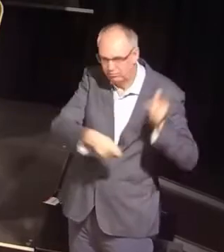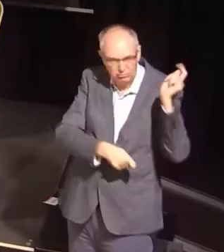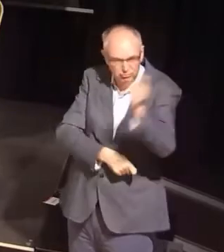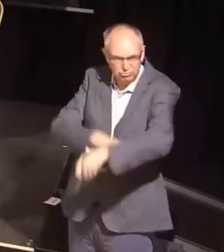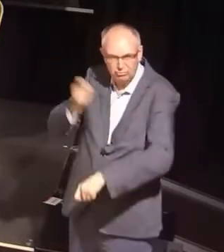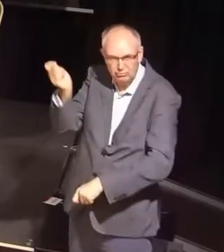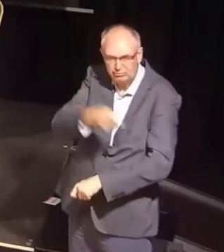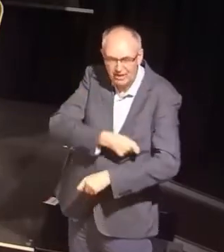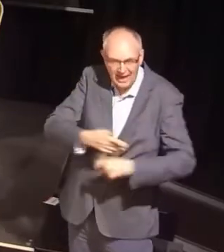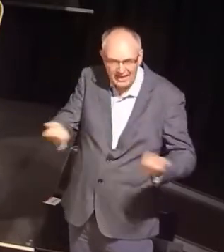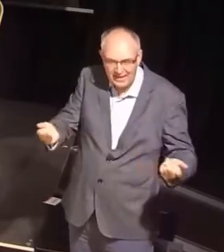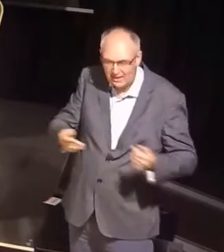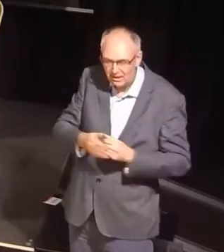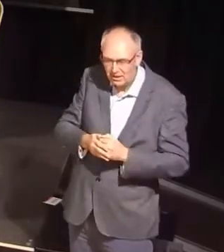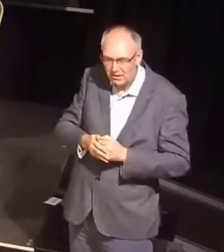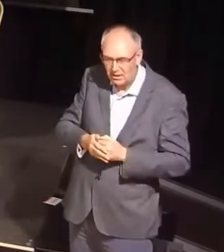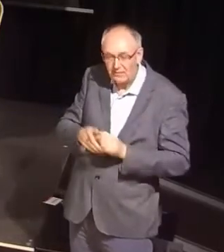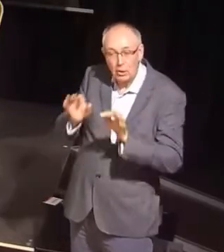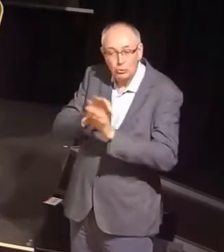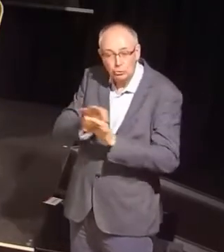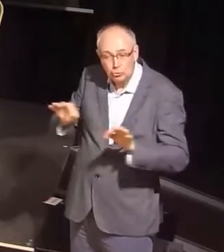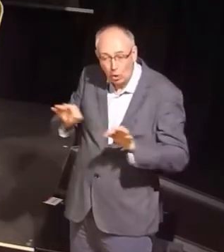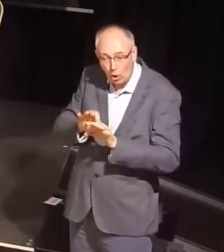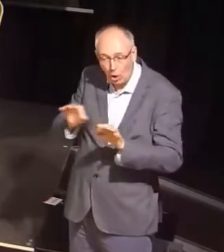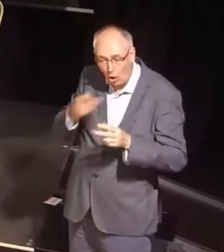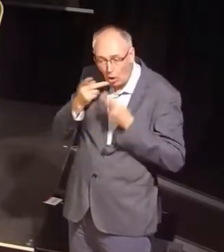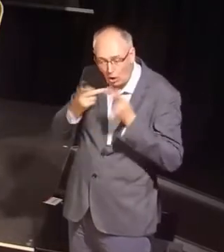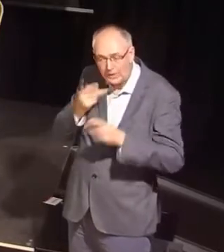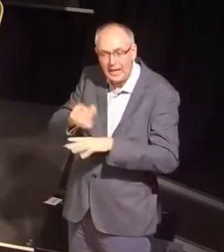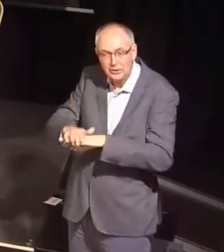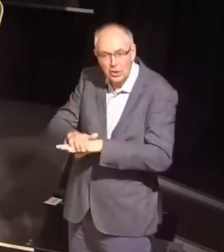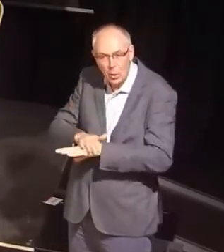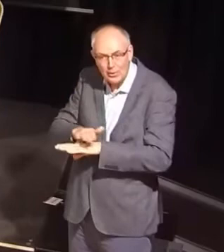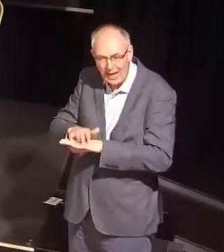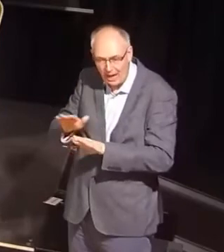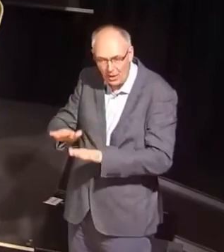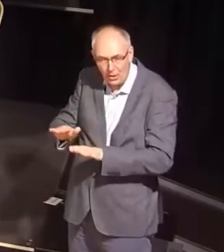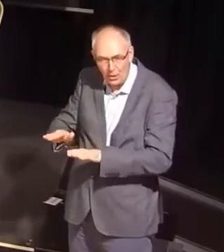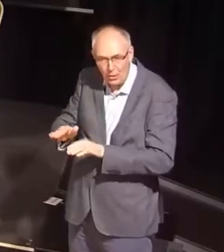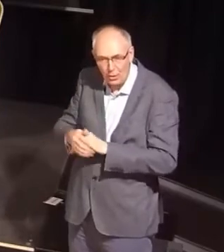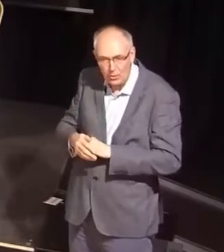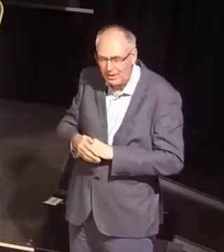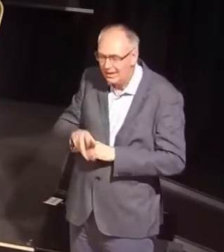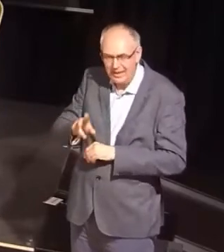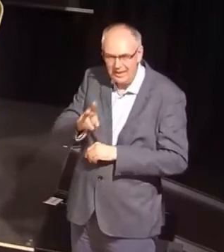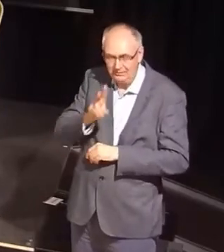You can slow down the song, if you're having problems recognising the fact that you have some things coming towards you too quickly.